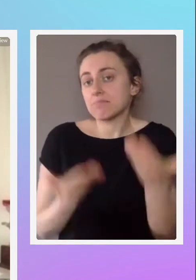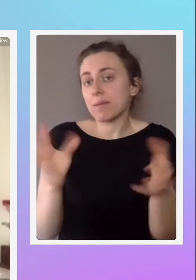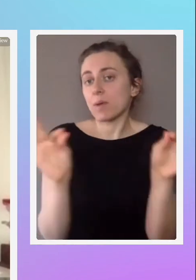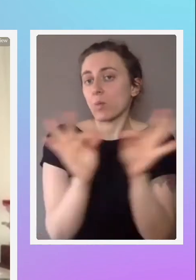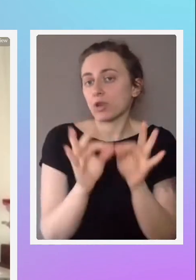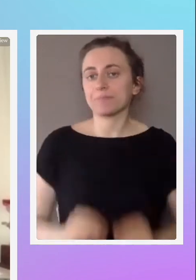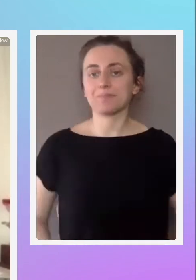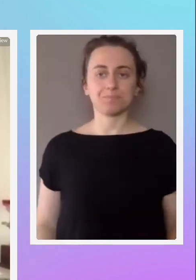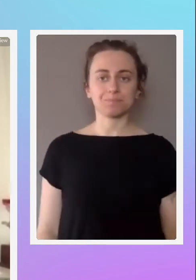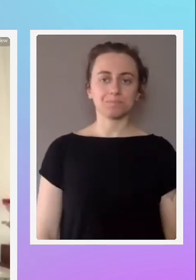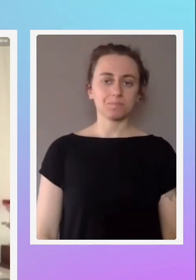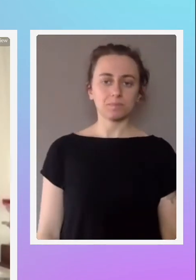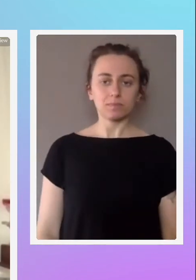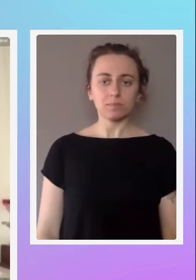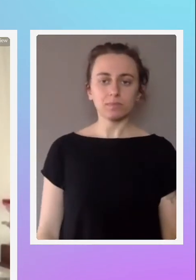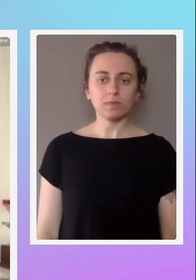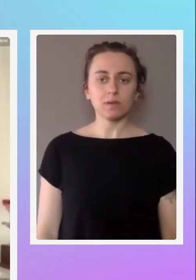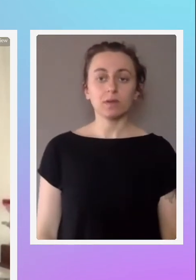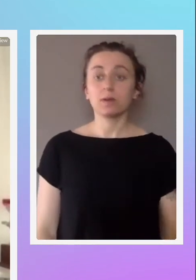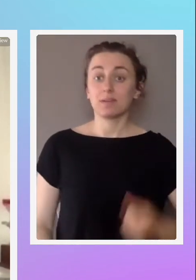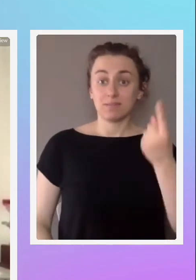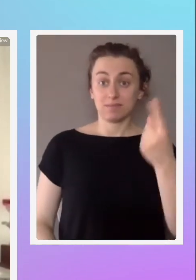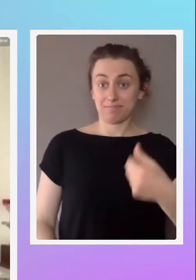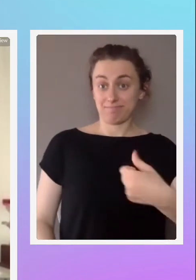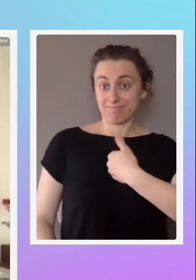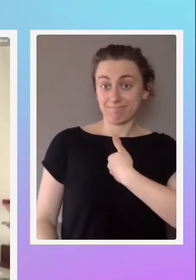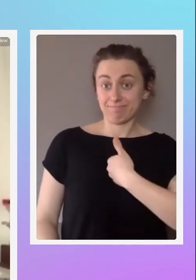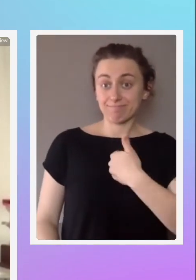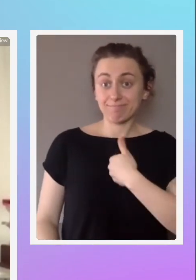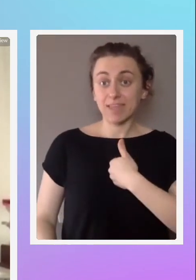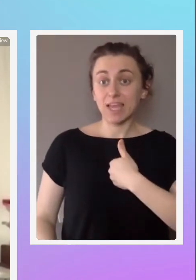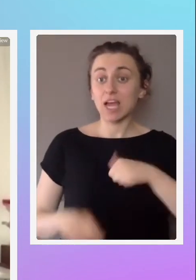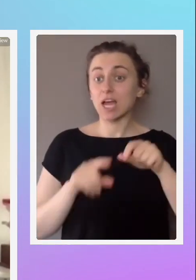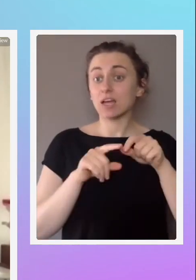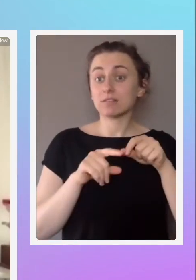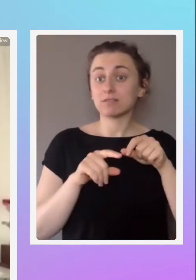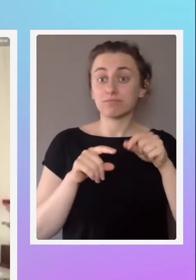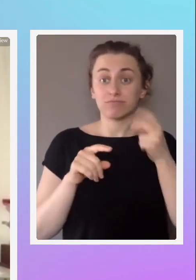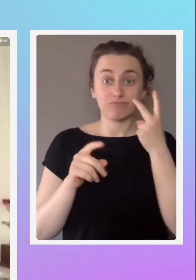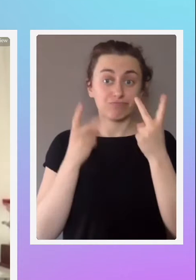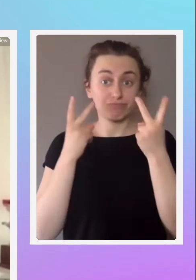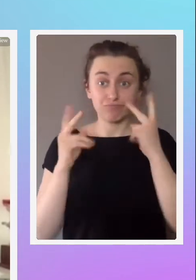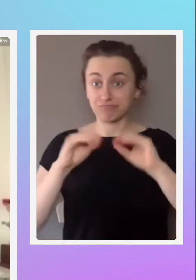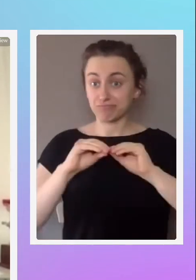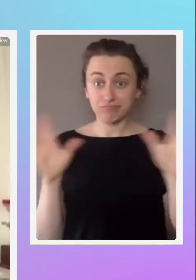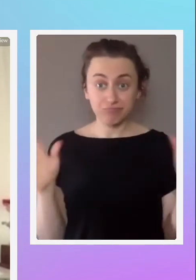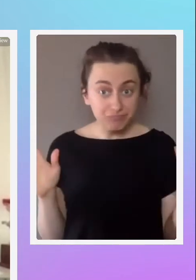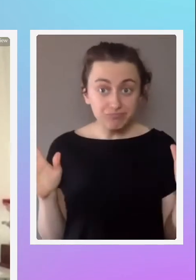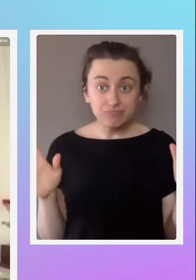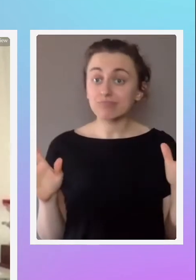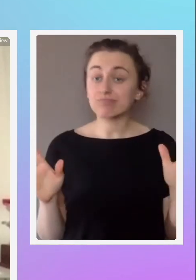who has not used a screen reader and is visually oriented and so it could be a stupid idea